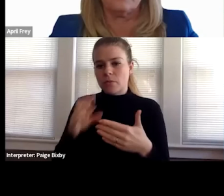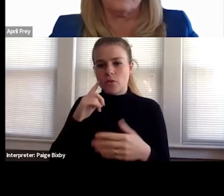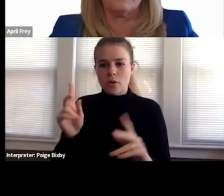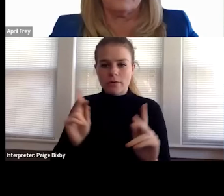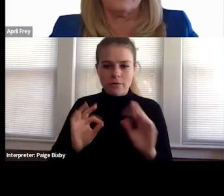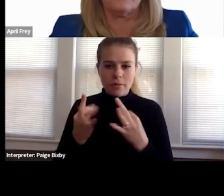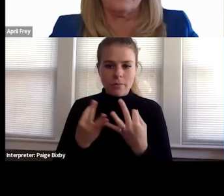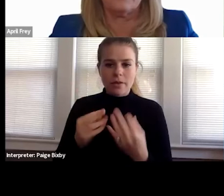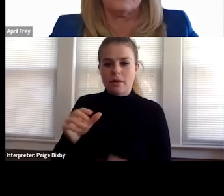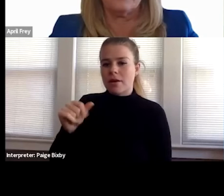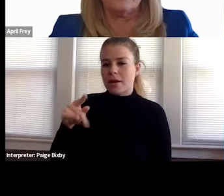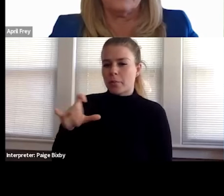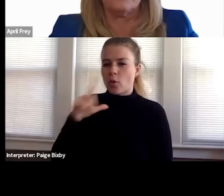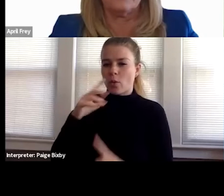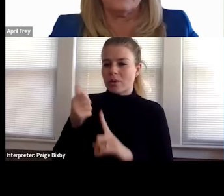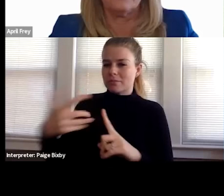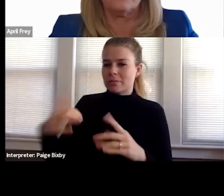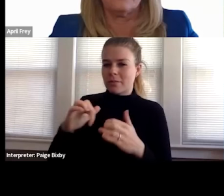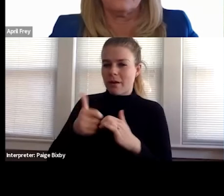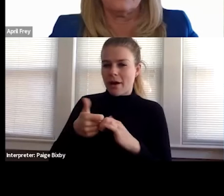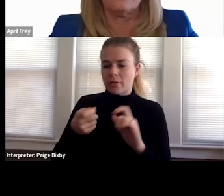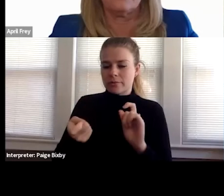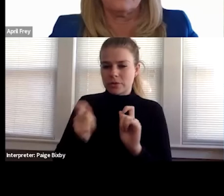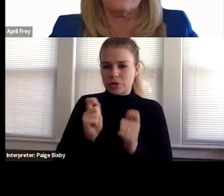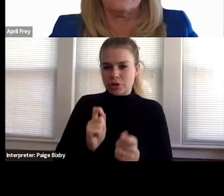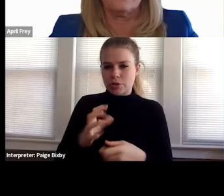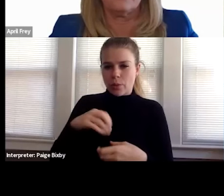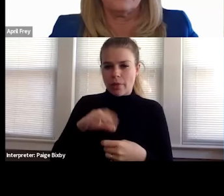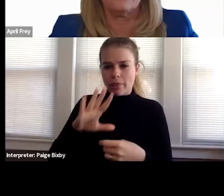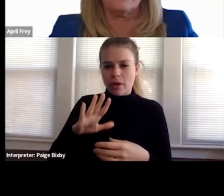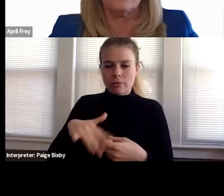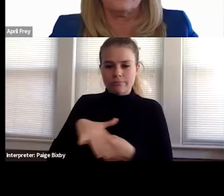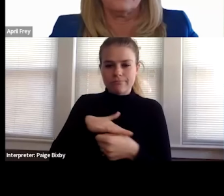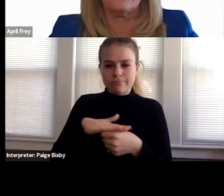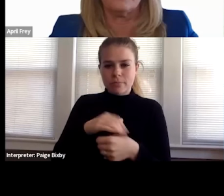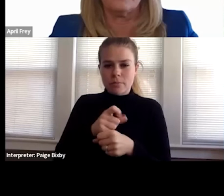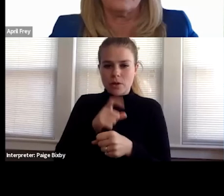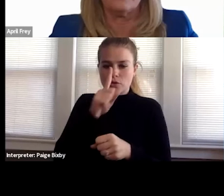about how they made some changes in their jurisdiction to make sure that they were assessing first.